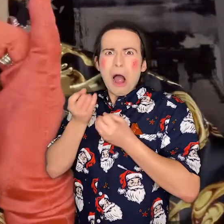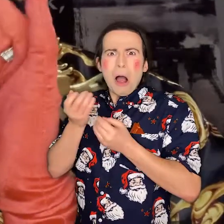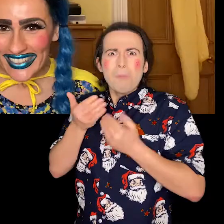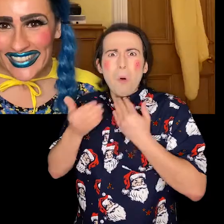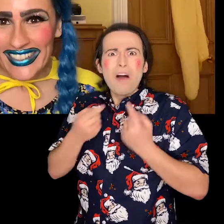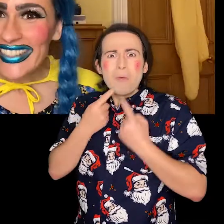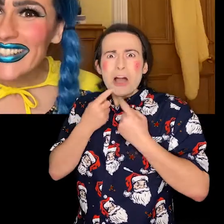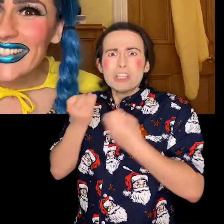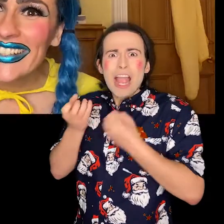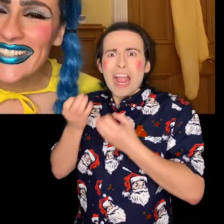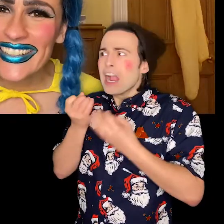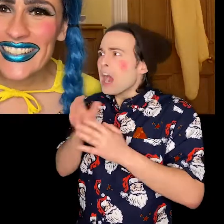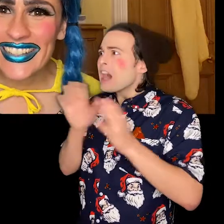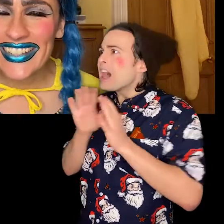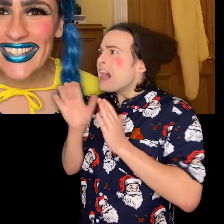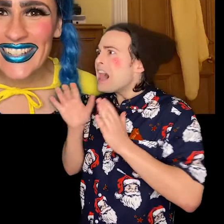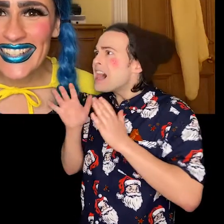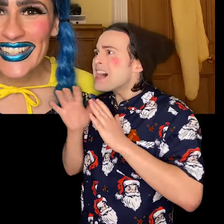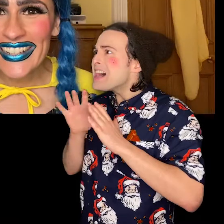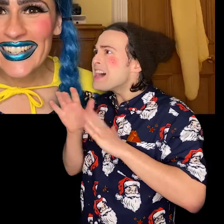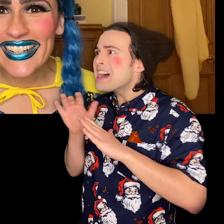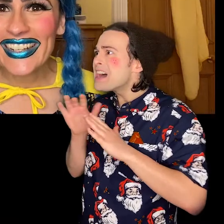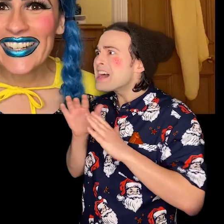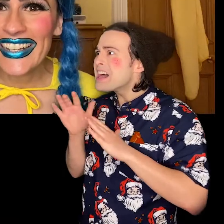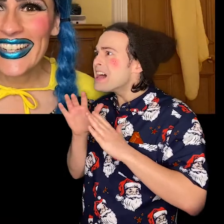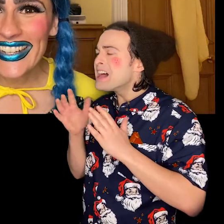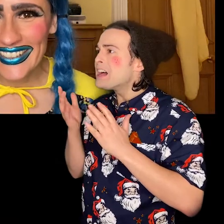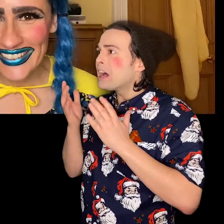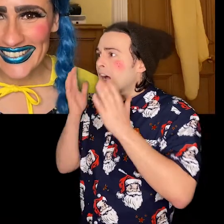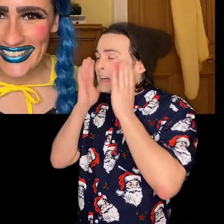Judy - Most interesting